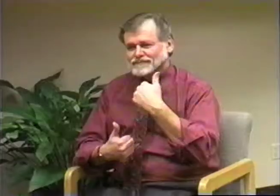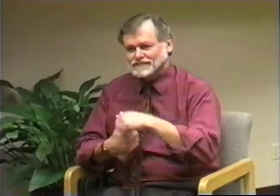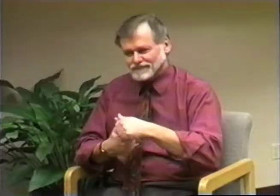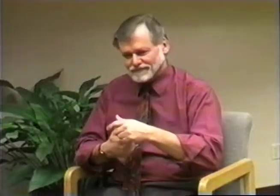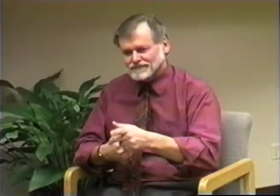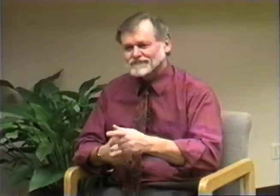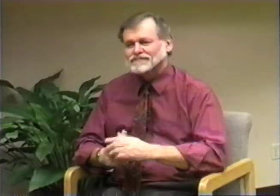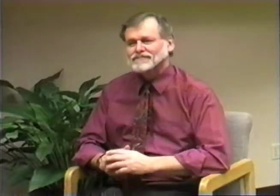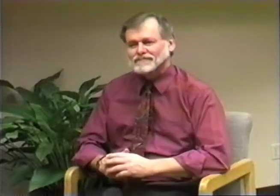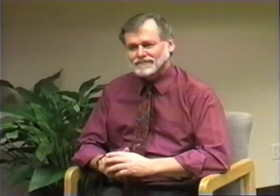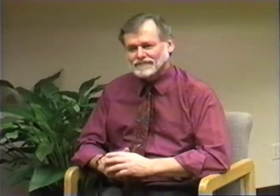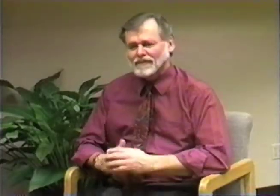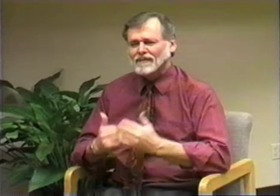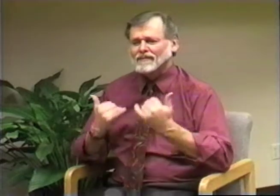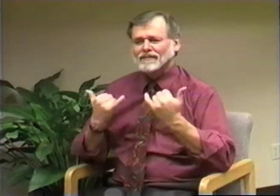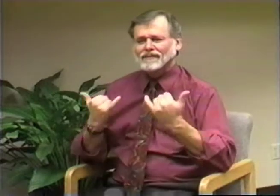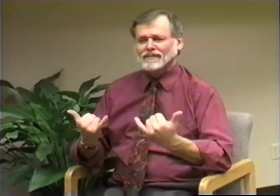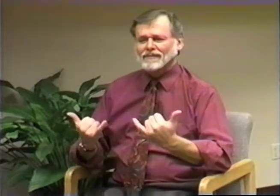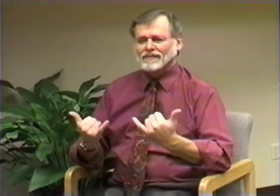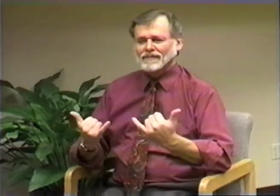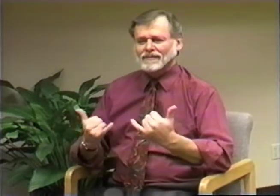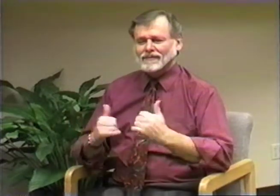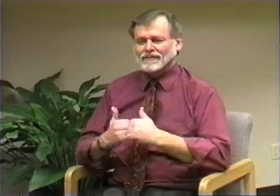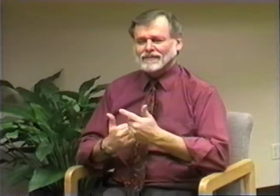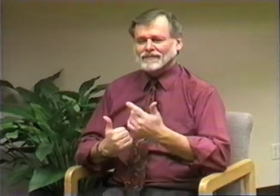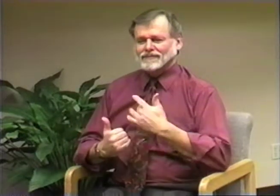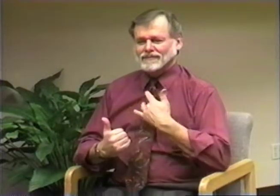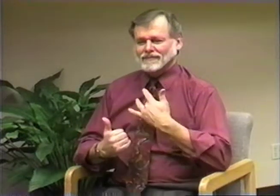and I feel fortunate to have been his apprentice. I remember that.